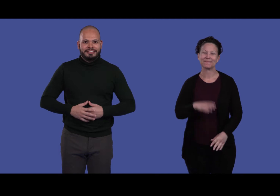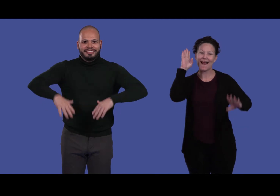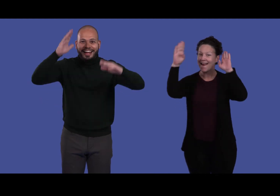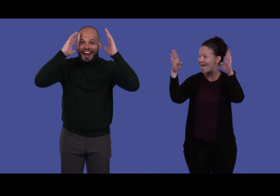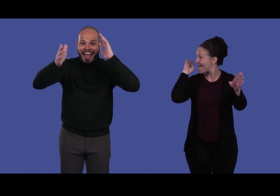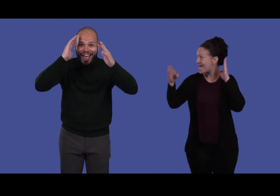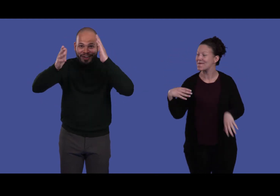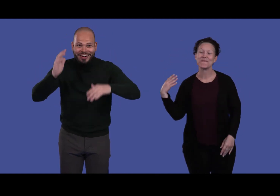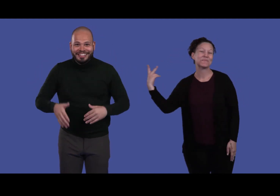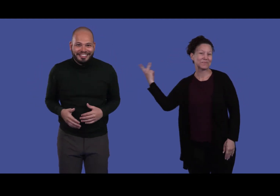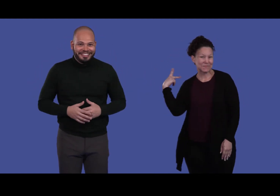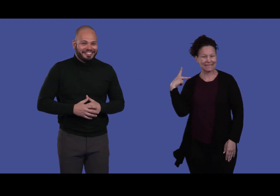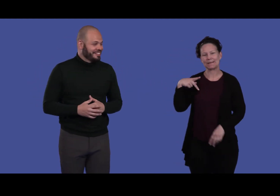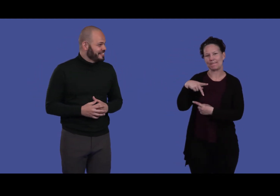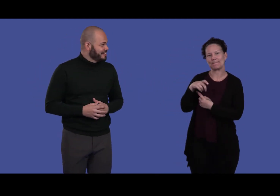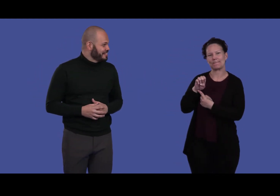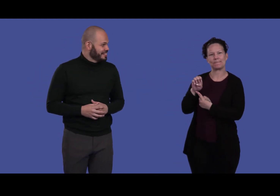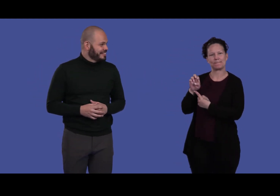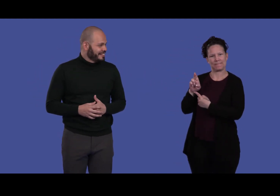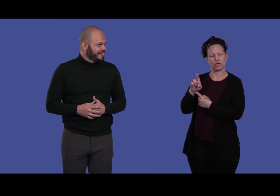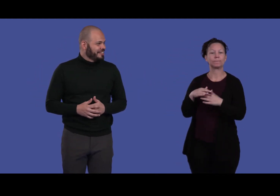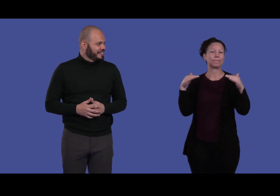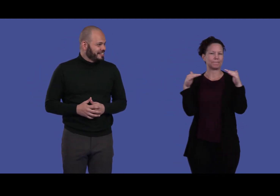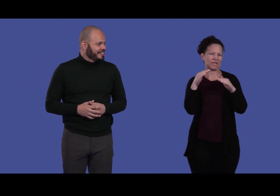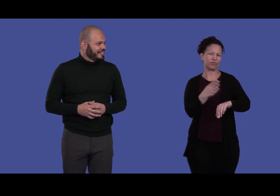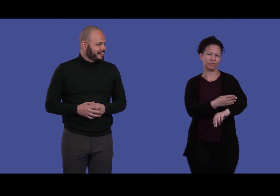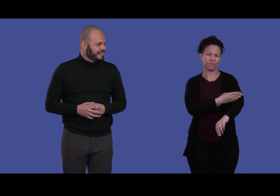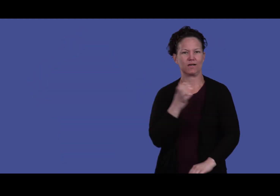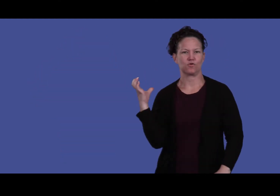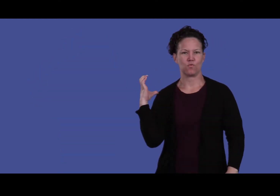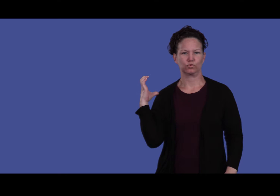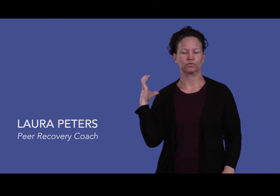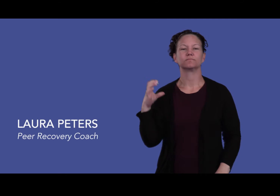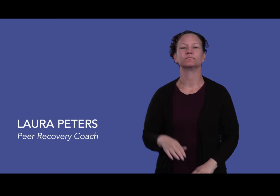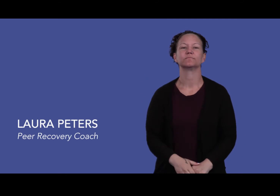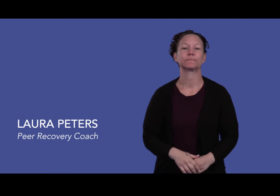Hello! - Hello there. We are peer recovery coaches,